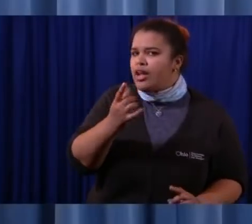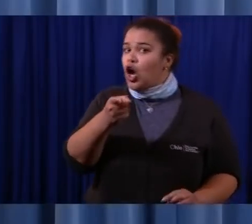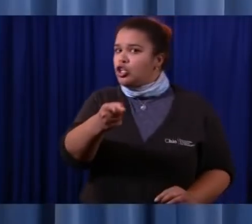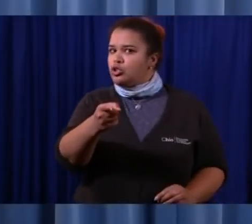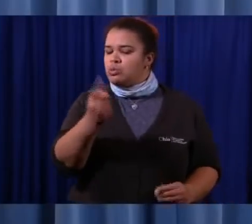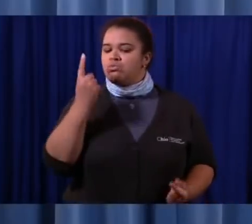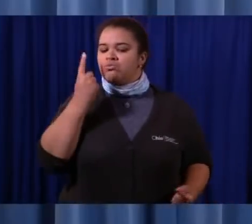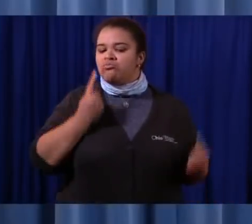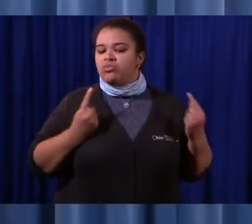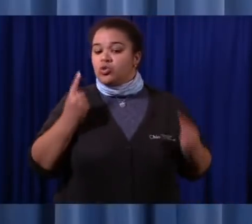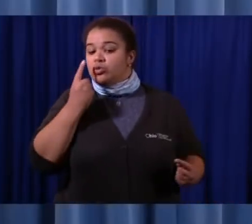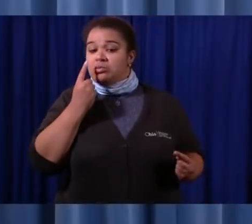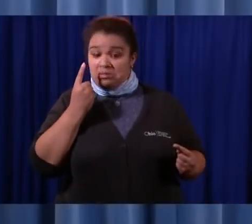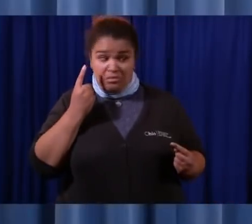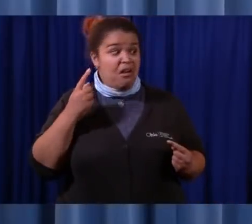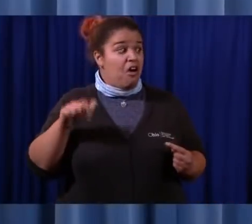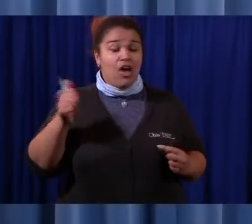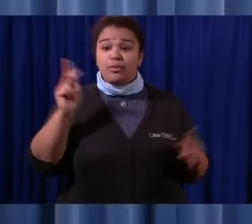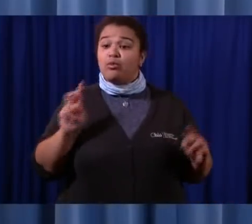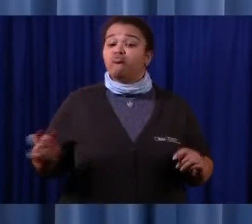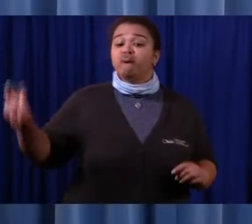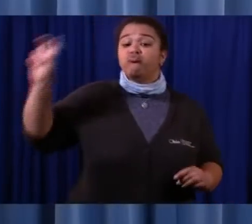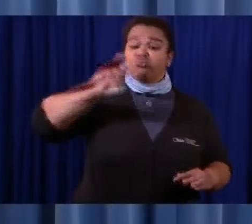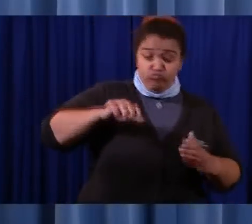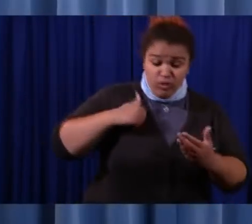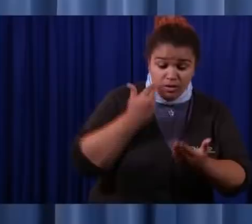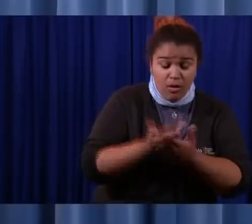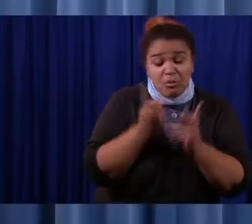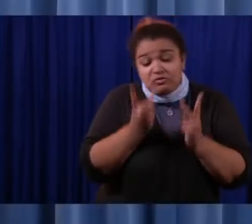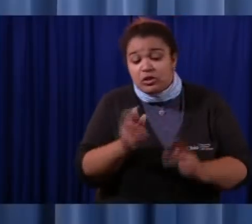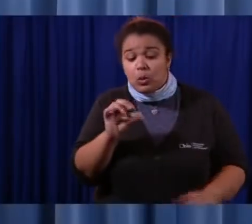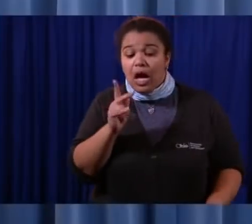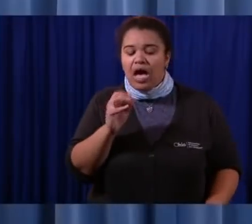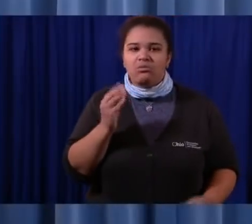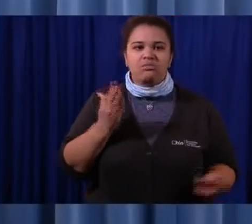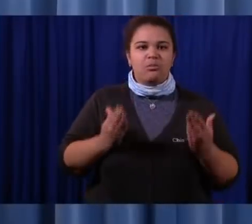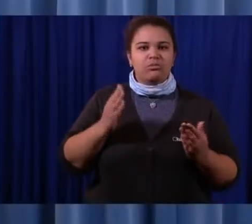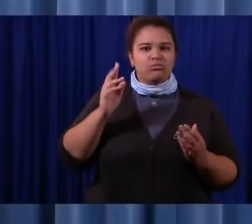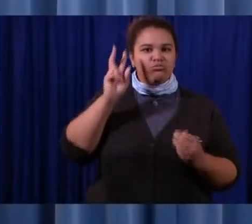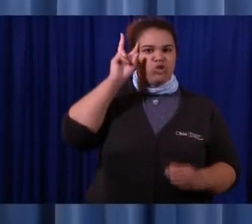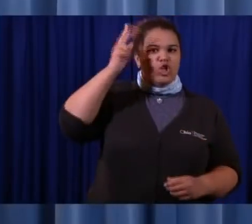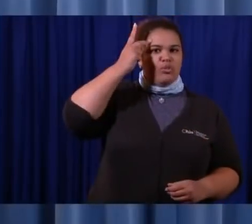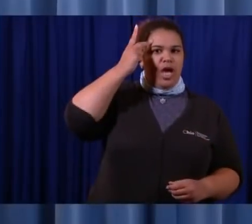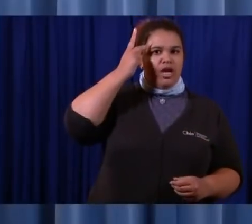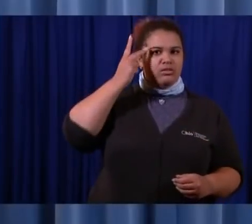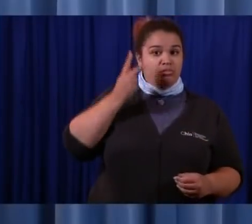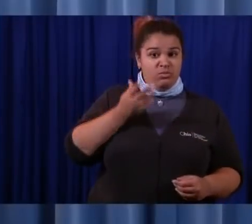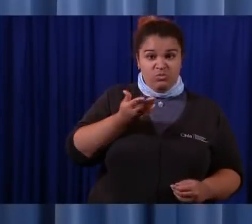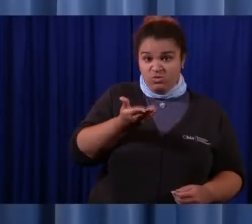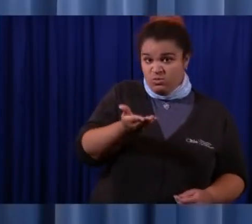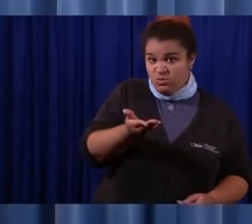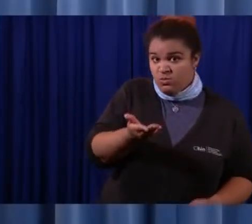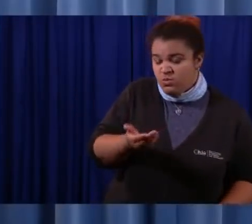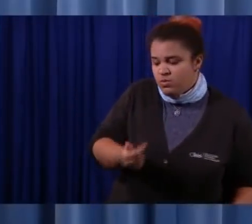YOU HAVE ANY EXPLANATION AS TO WHY OHIO ISN'T SEEING THOSE NUMBERS JUMP, OR WHETHER OR NOT YOU ARE RECONSIDERING PEOPLE COMING INTO OHIO TO SELF QUARANTINE?